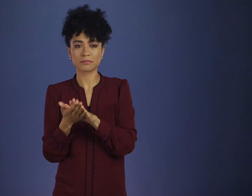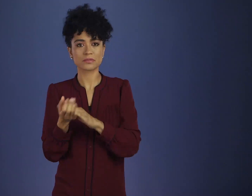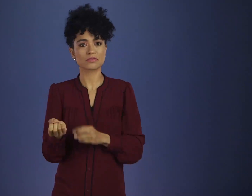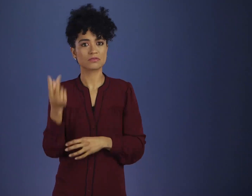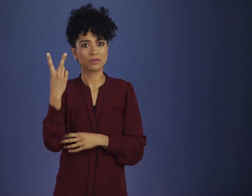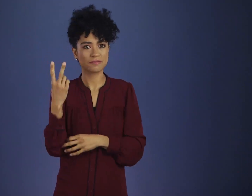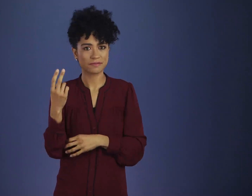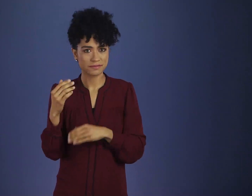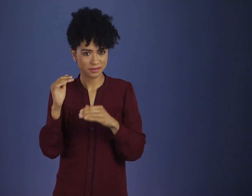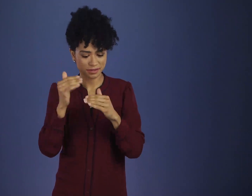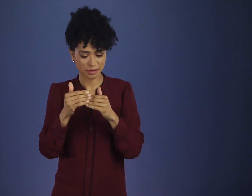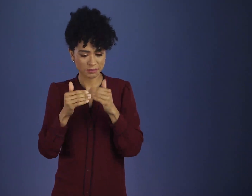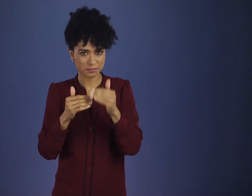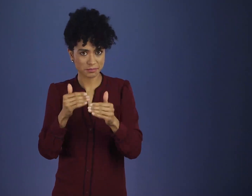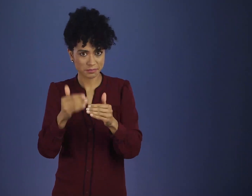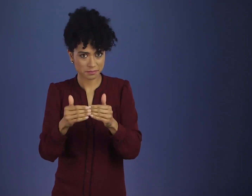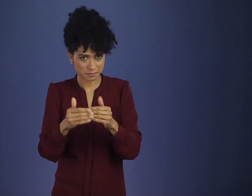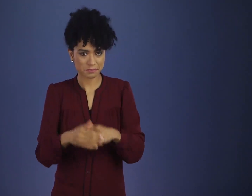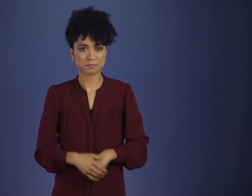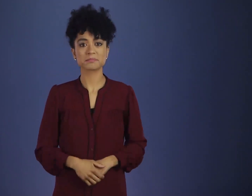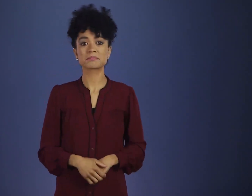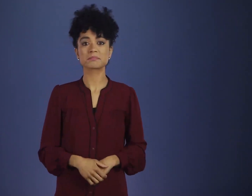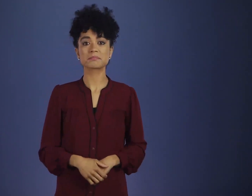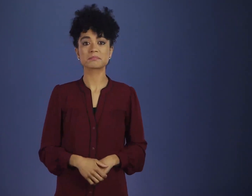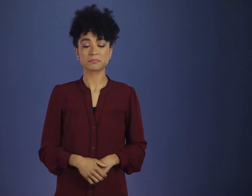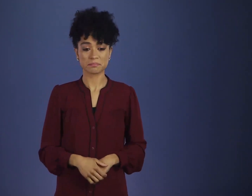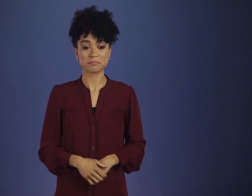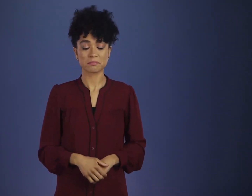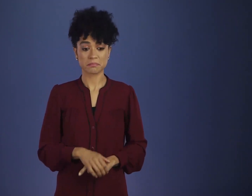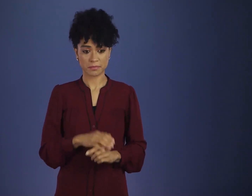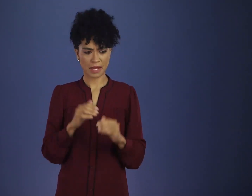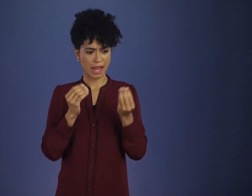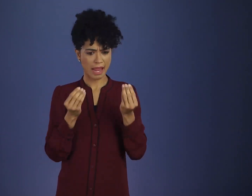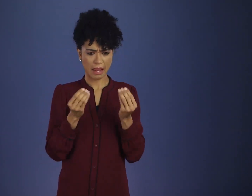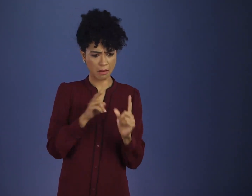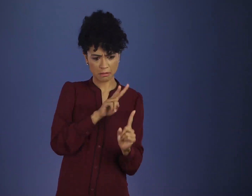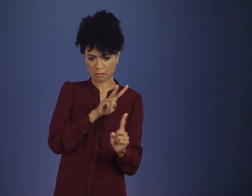and the application of these Steps to the alcoholic's dilemma was made clear.